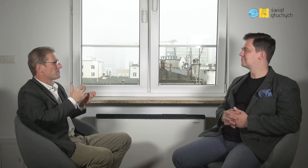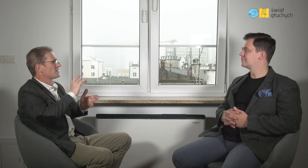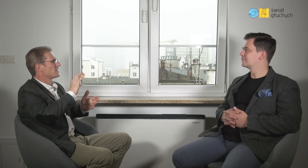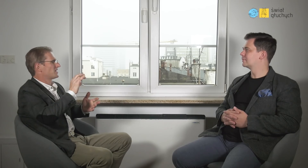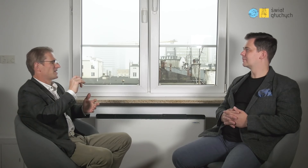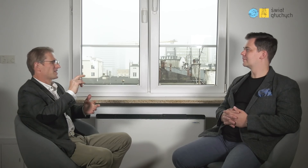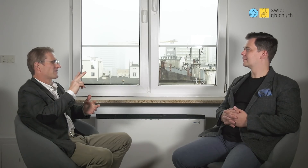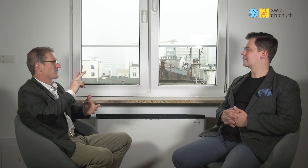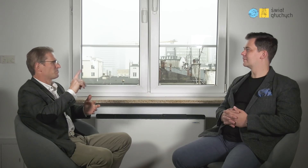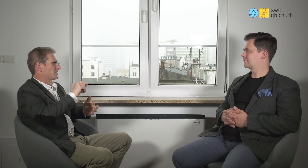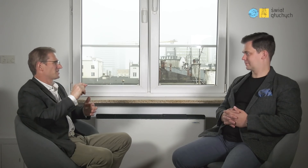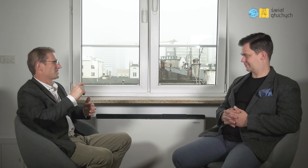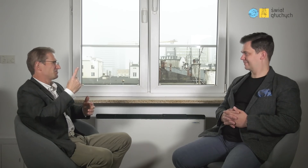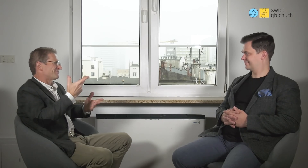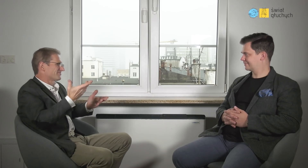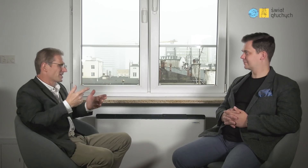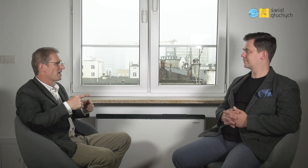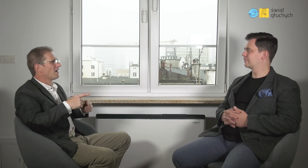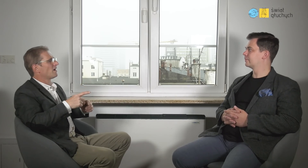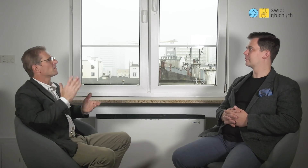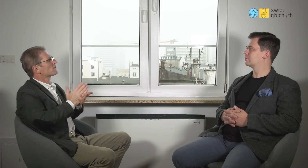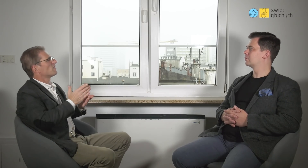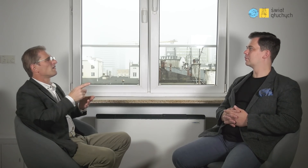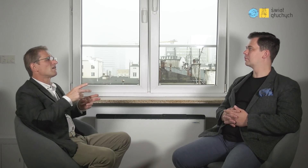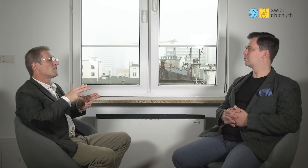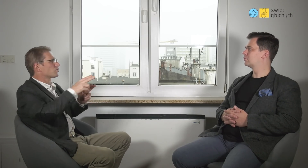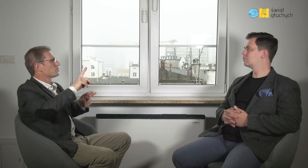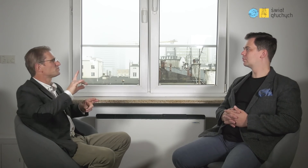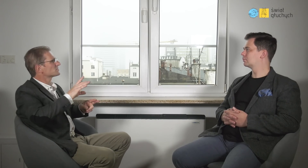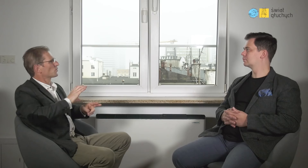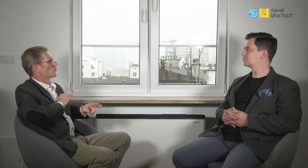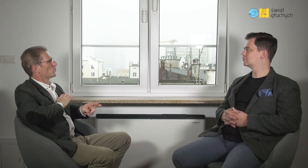In the past, translators were under one institution. CODA - they only worked under the PZG,